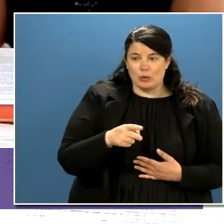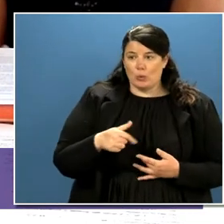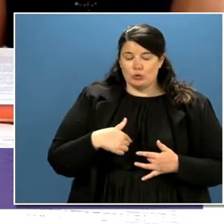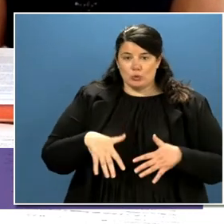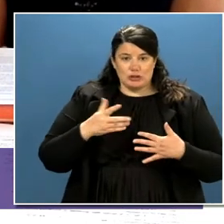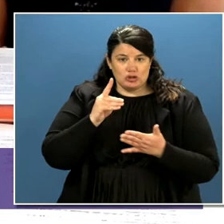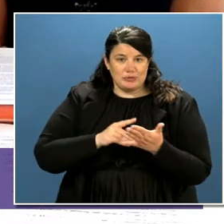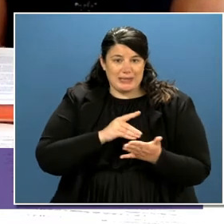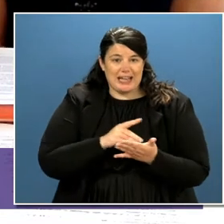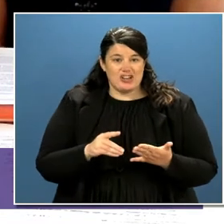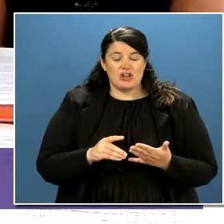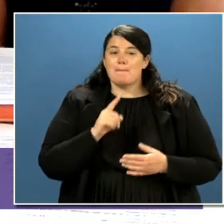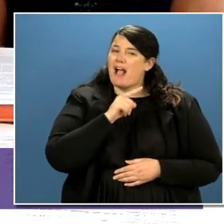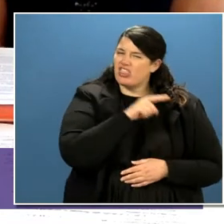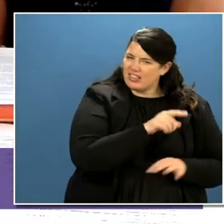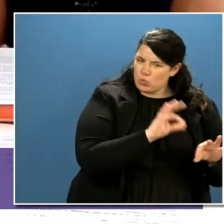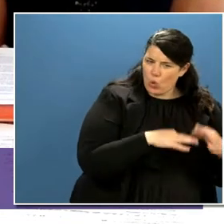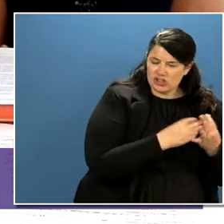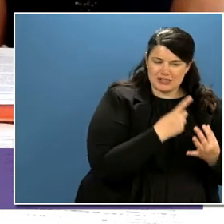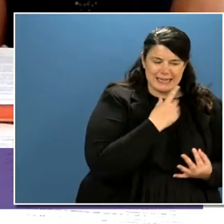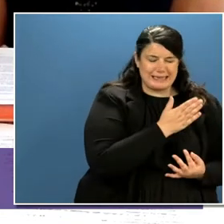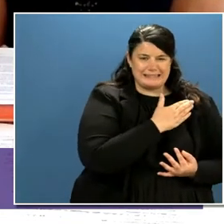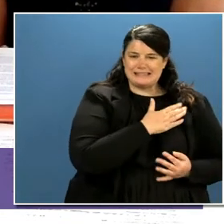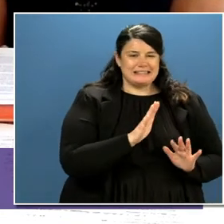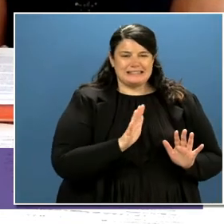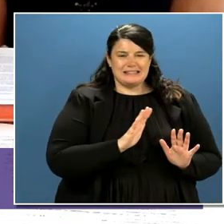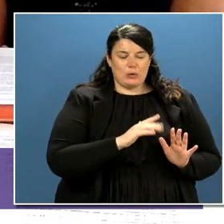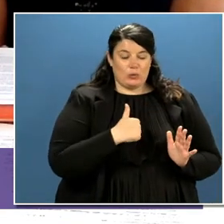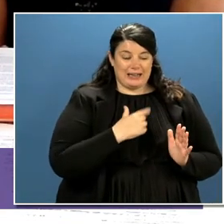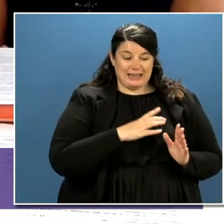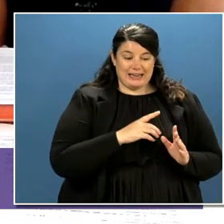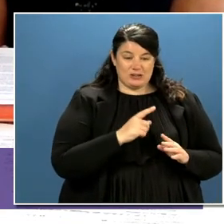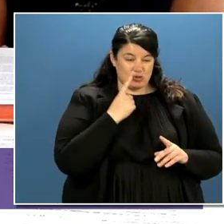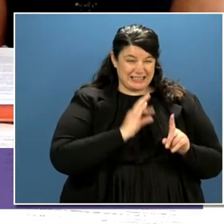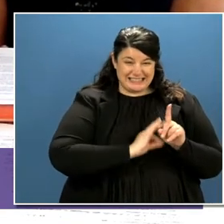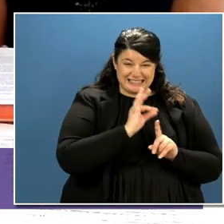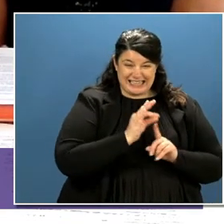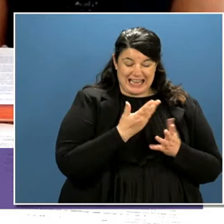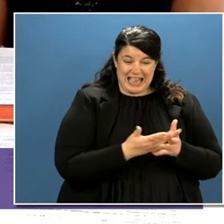Instead they said, "Hey, we need to work either harder on this or it might be